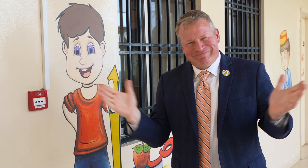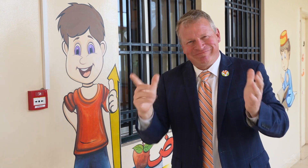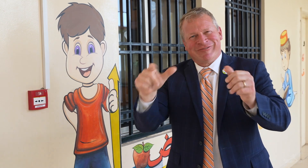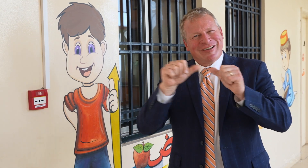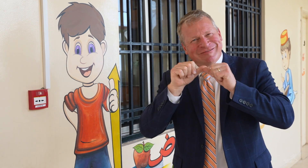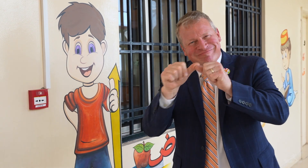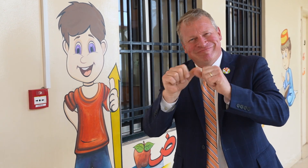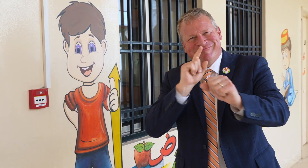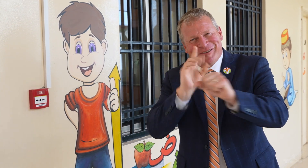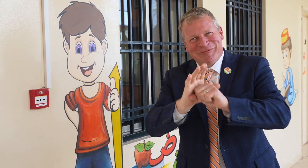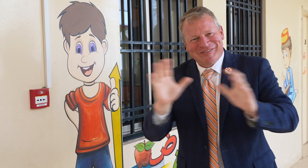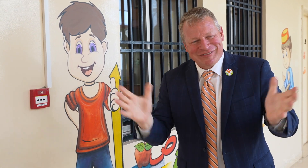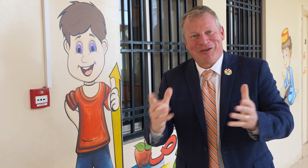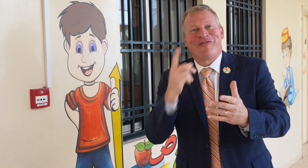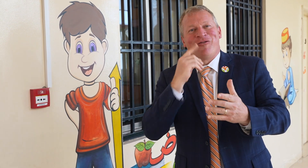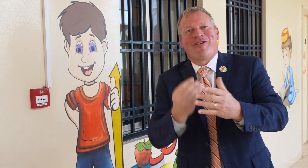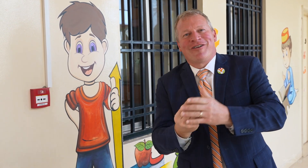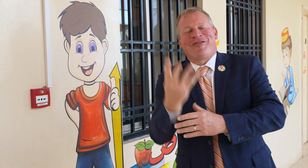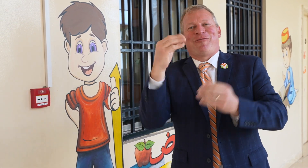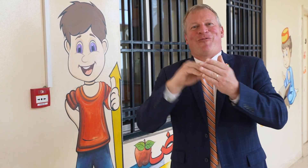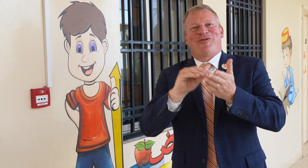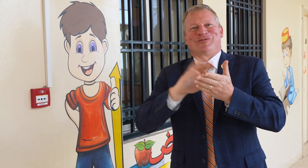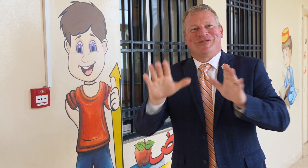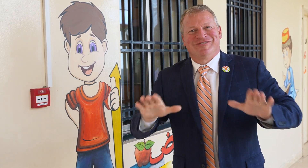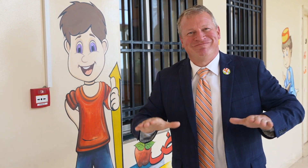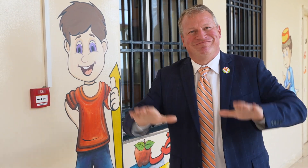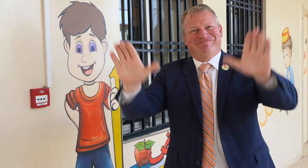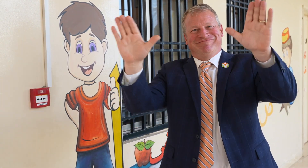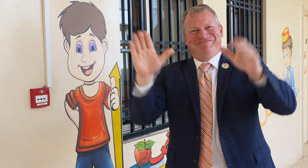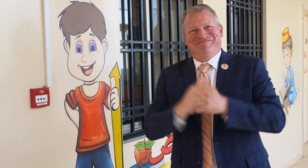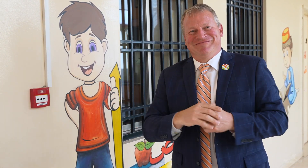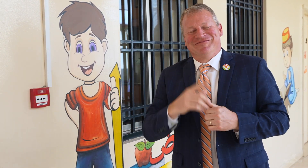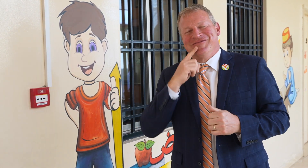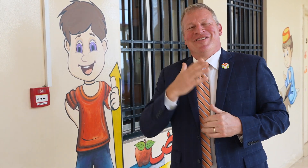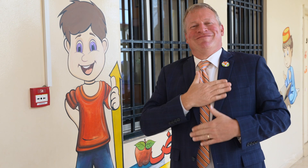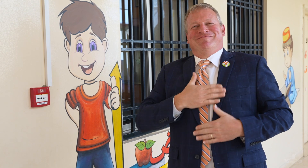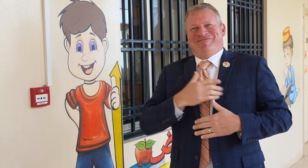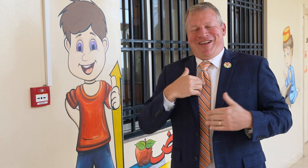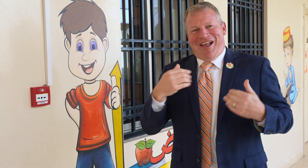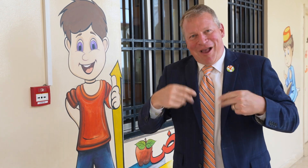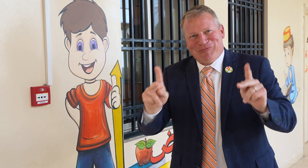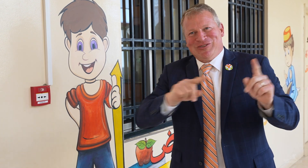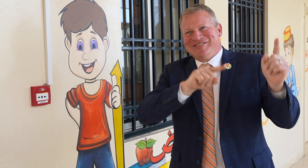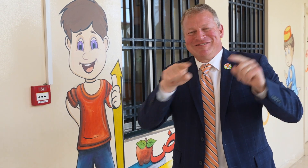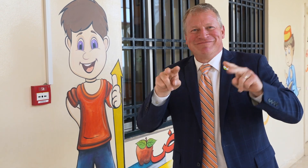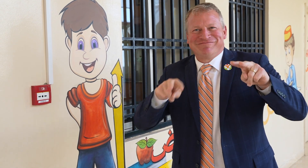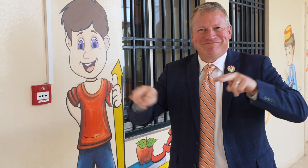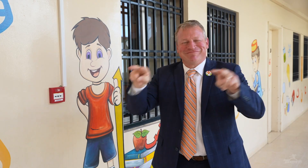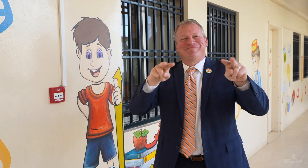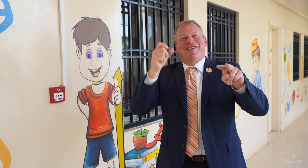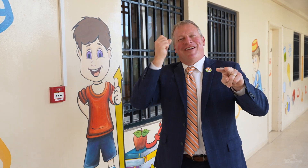is what will keep this school thriving. I’m so grateful to have had the opportunity to visit here